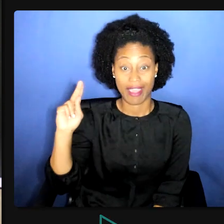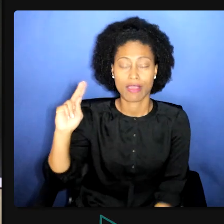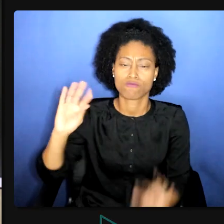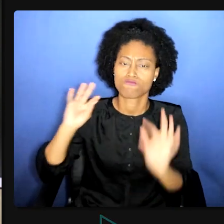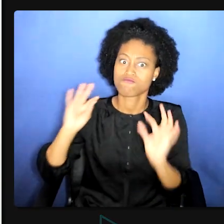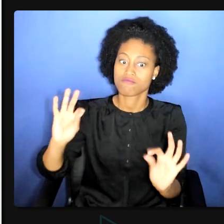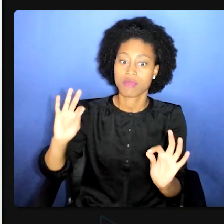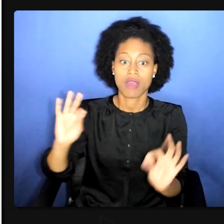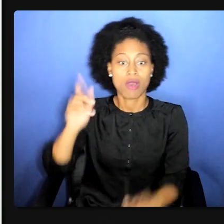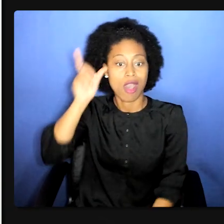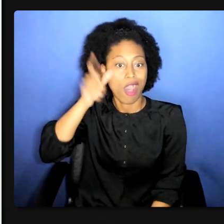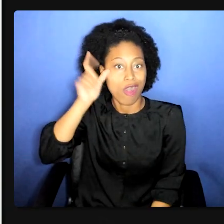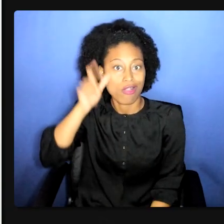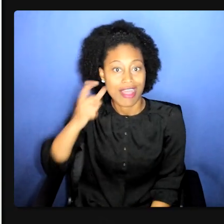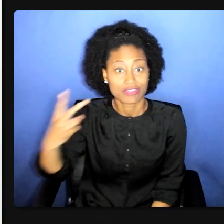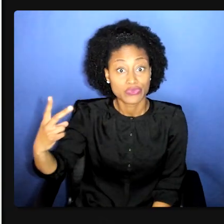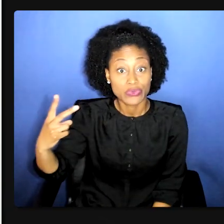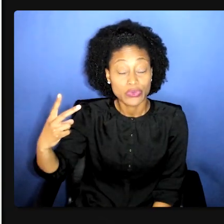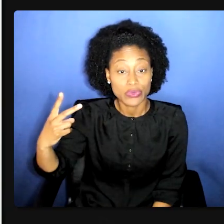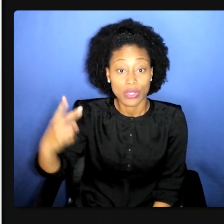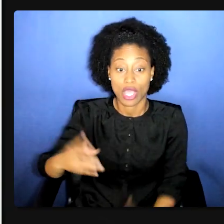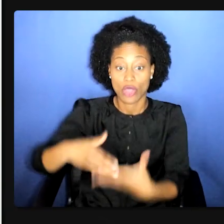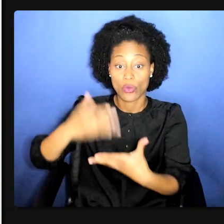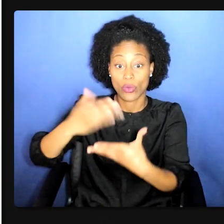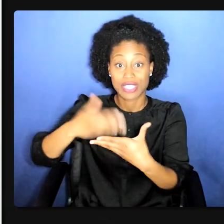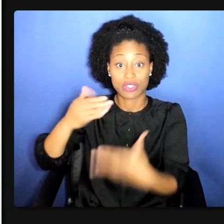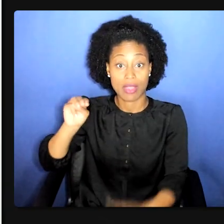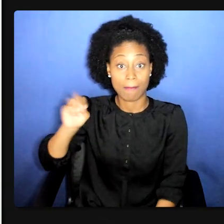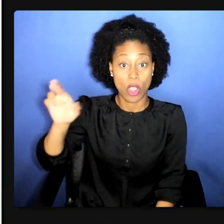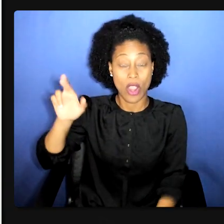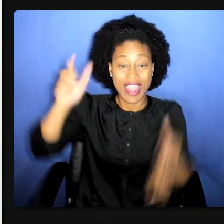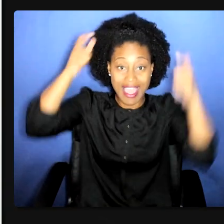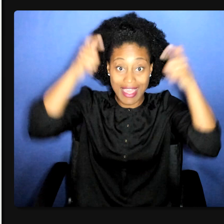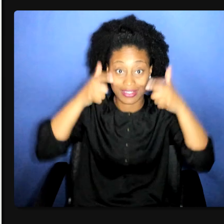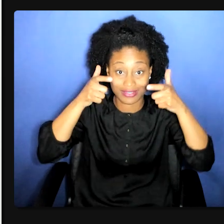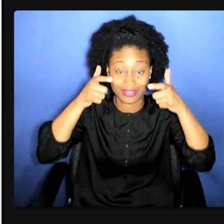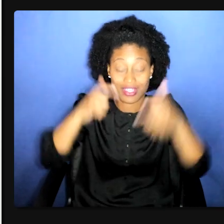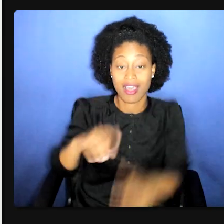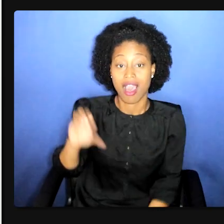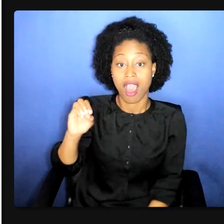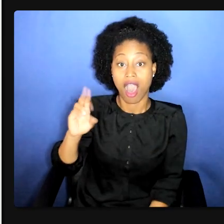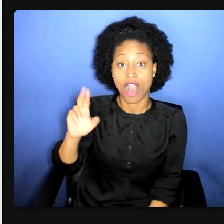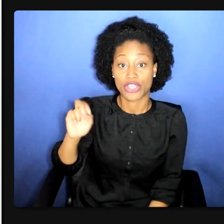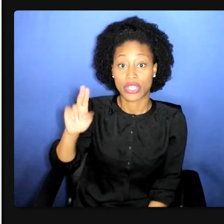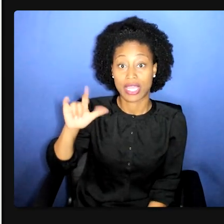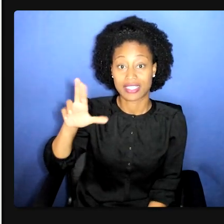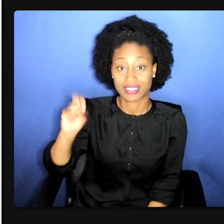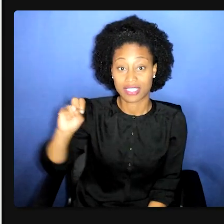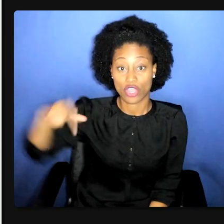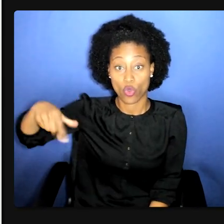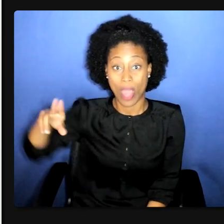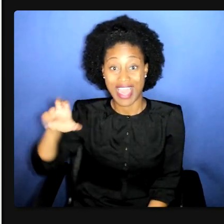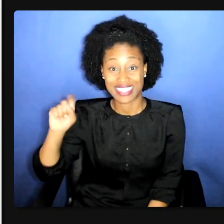from hololens 2 to windows mixed reality headsets to the oculus quest and even mobile devices